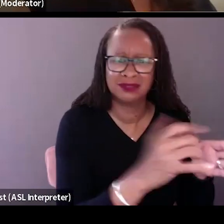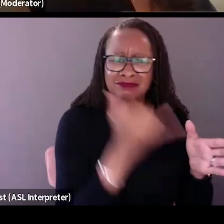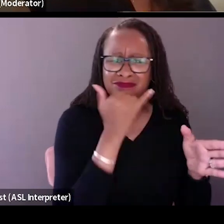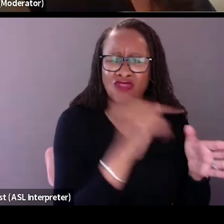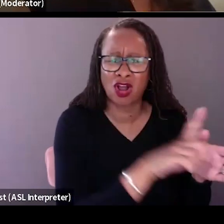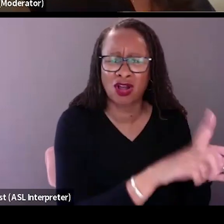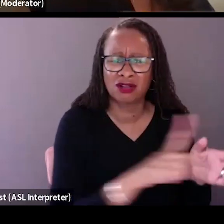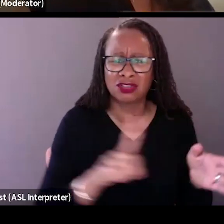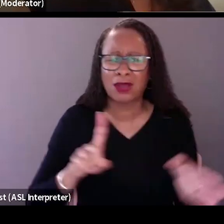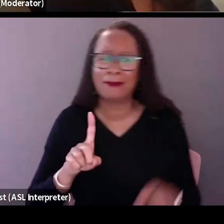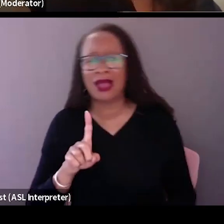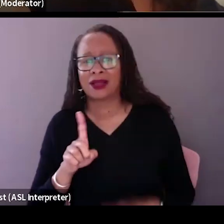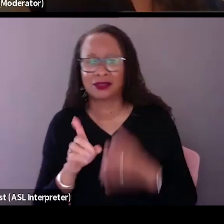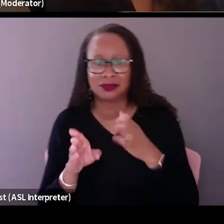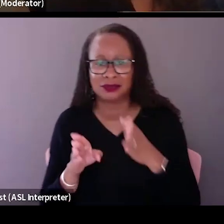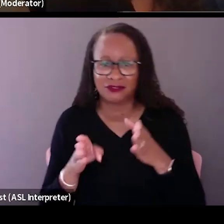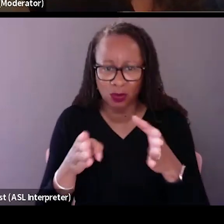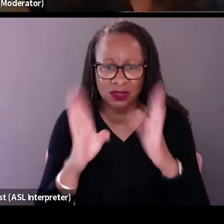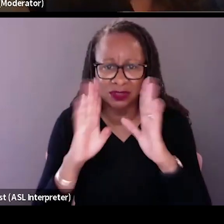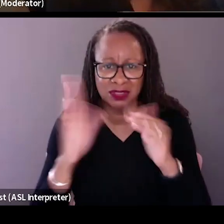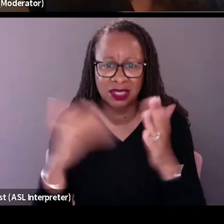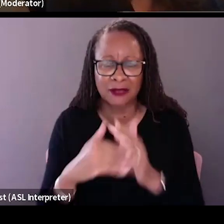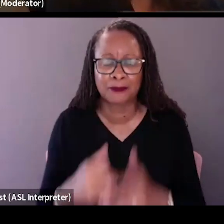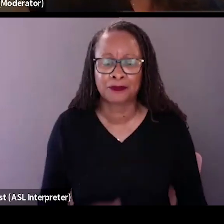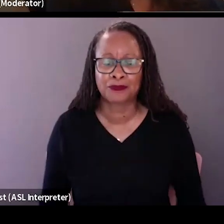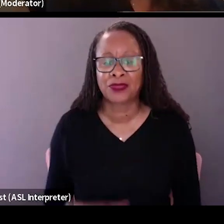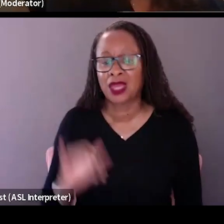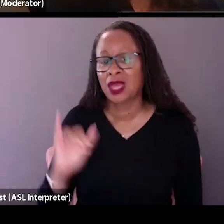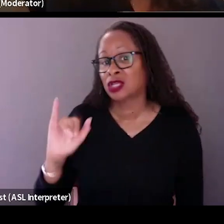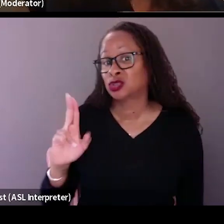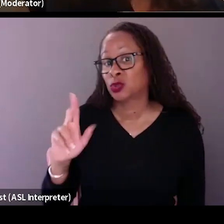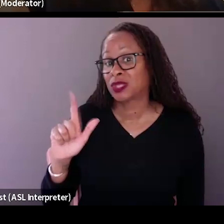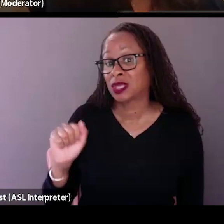Julia, when we talked before, you mentioned that in speaking to these people,